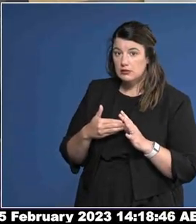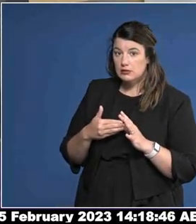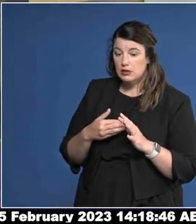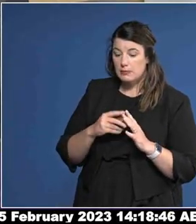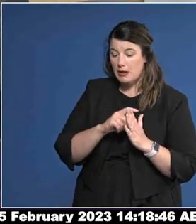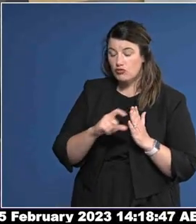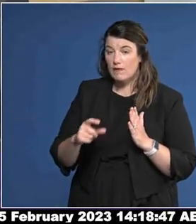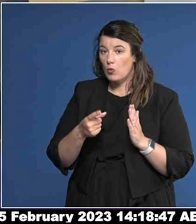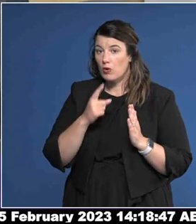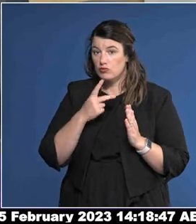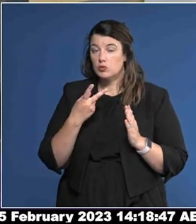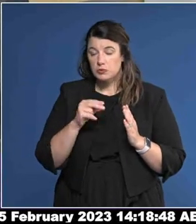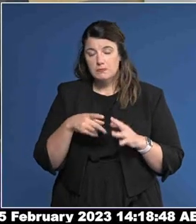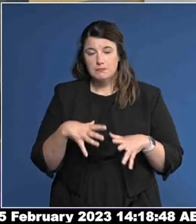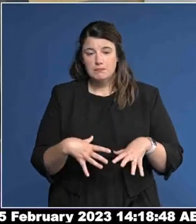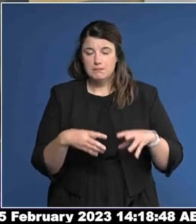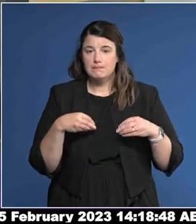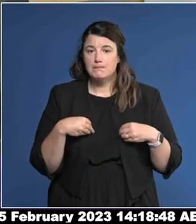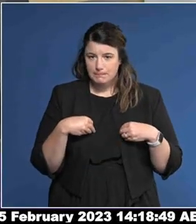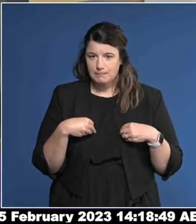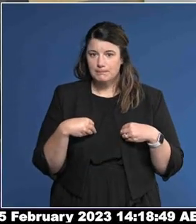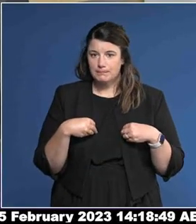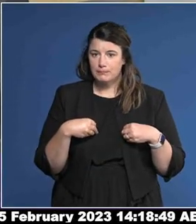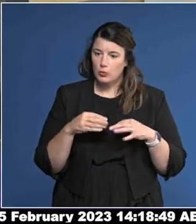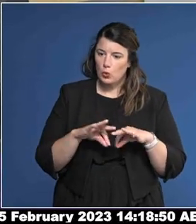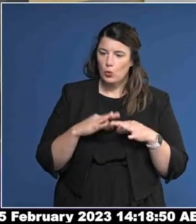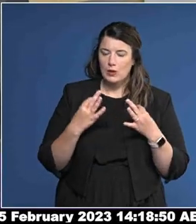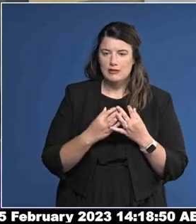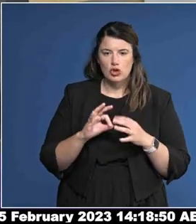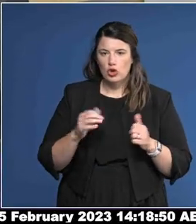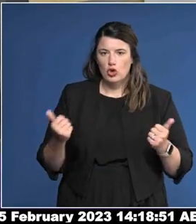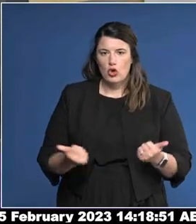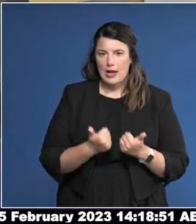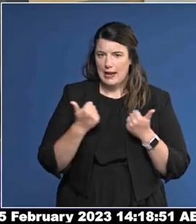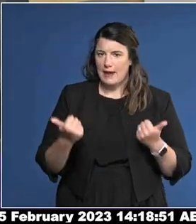accepted the deficiencies within Afford that were identified in the Ansvar report.